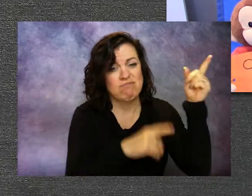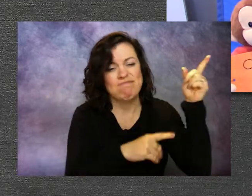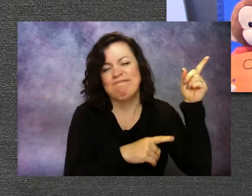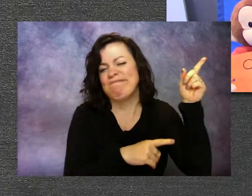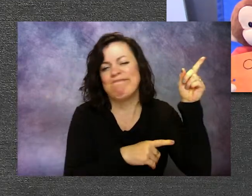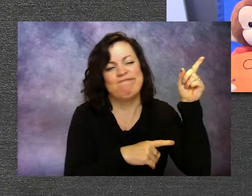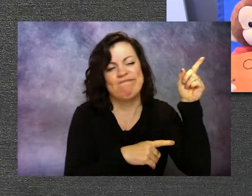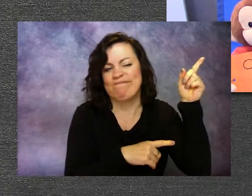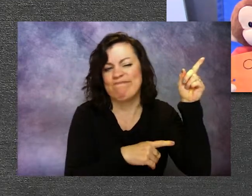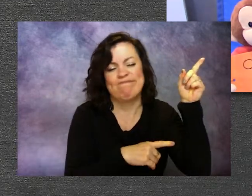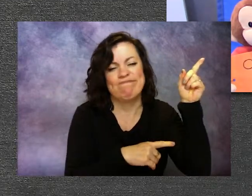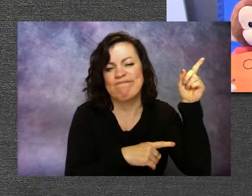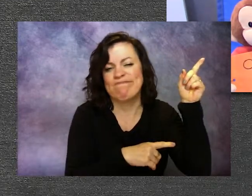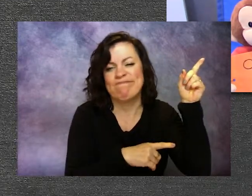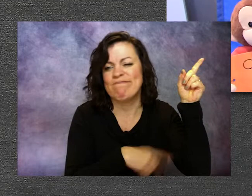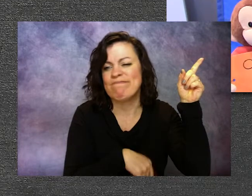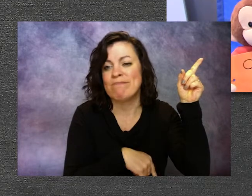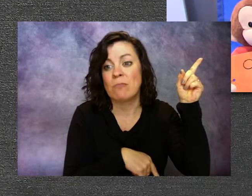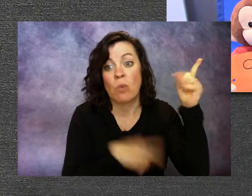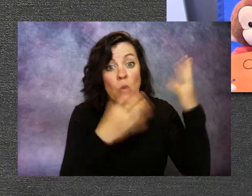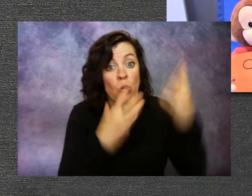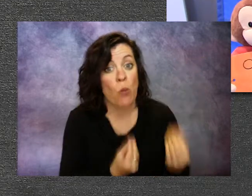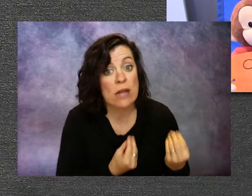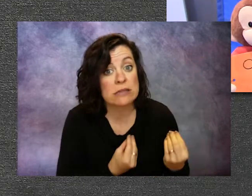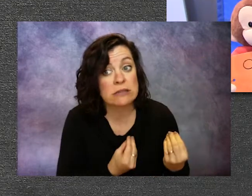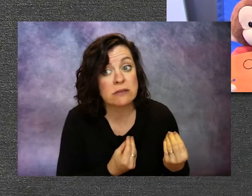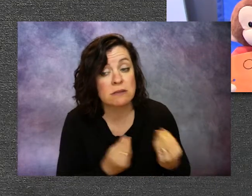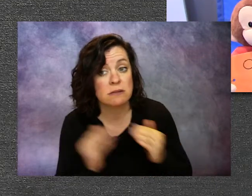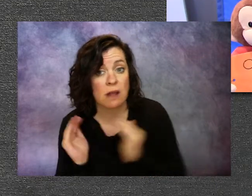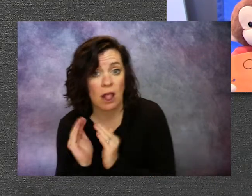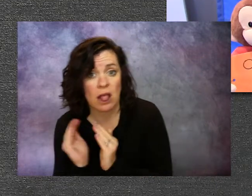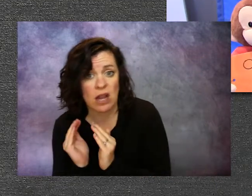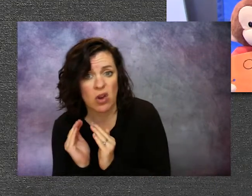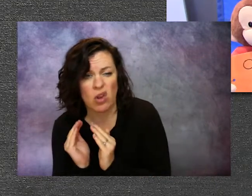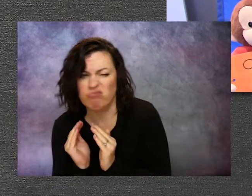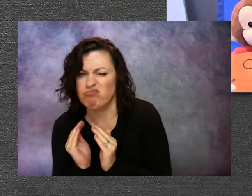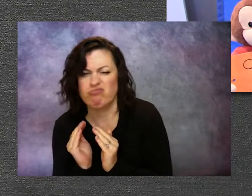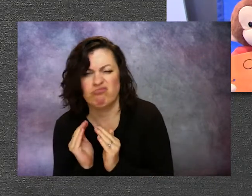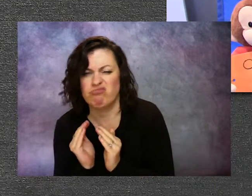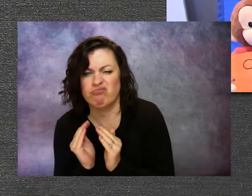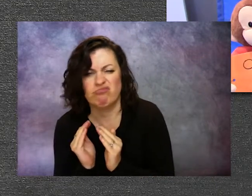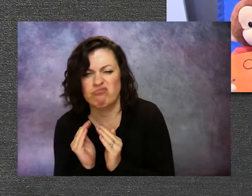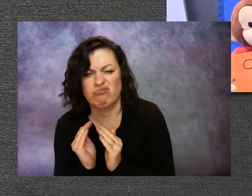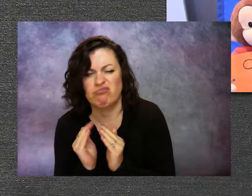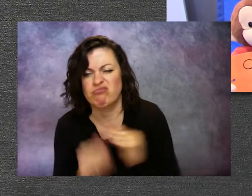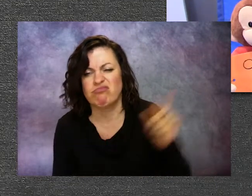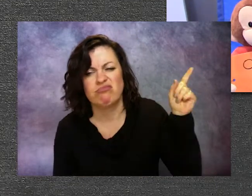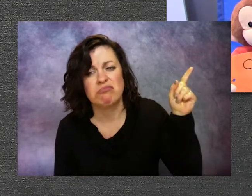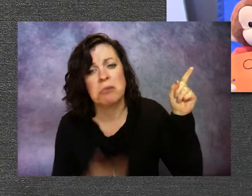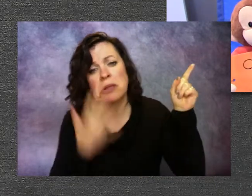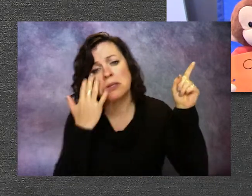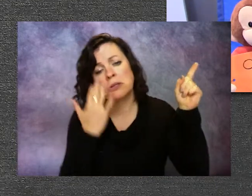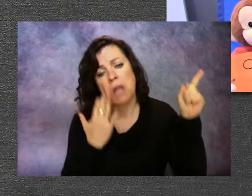No match. Wet, little. Nope. Sad, little.